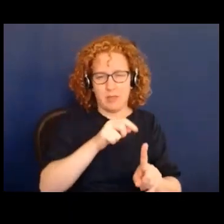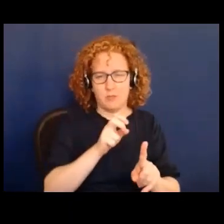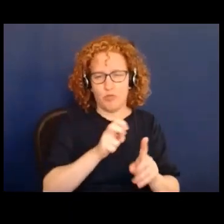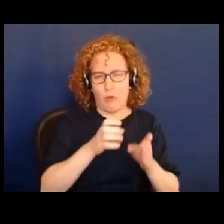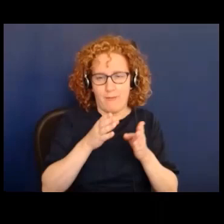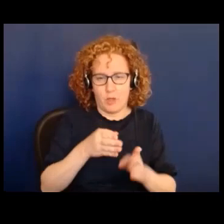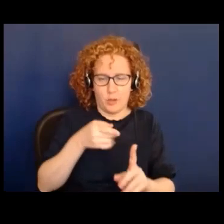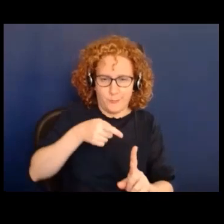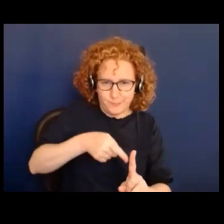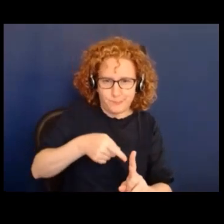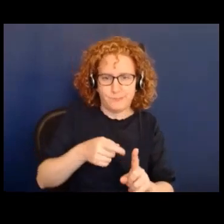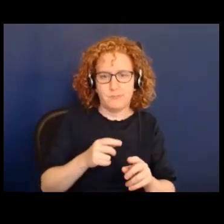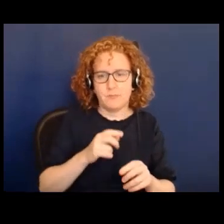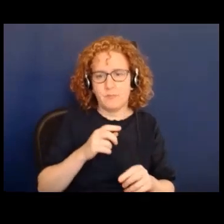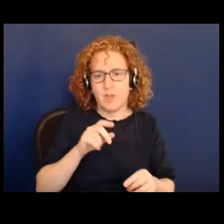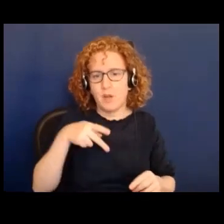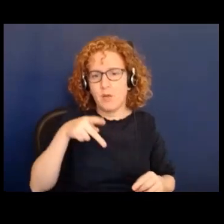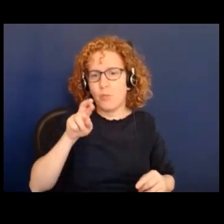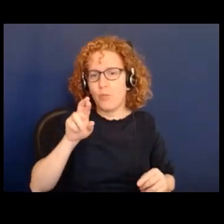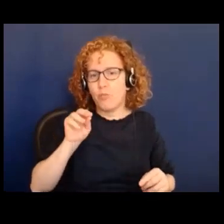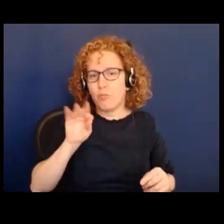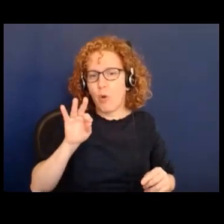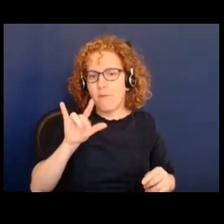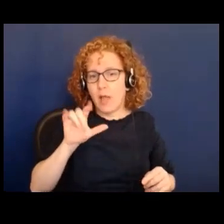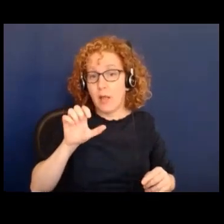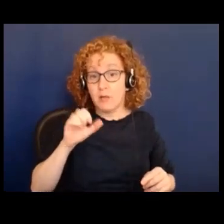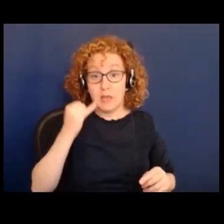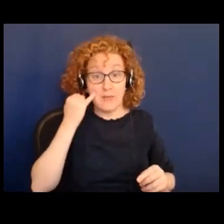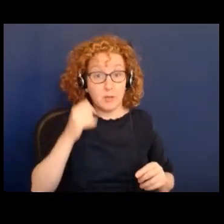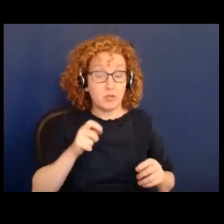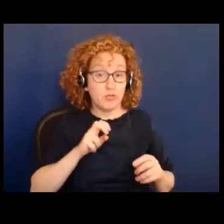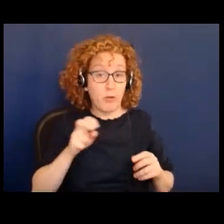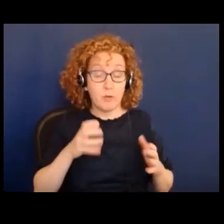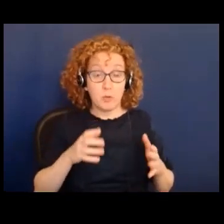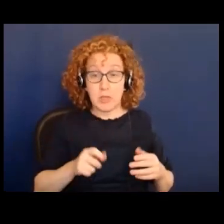so travelers with say a very high tolerance for risk or travelers who have specialized